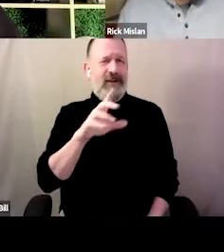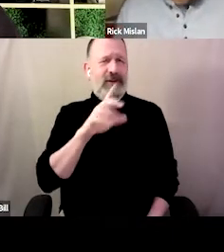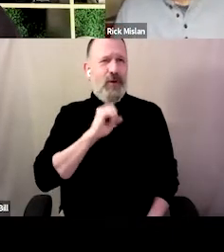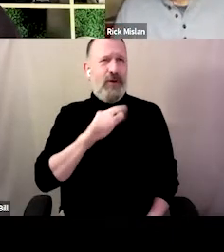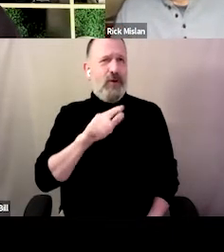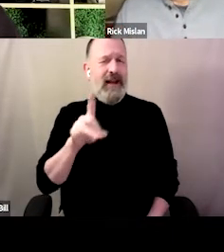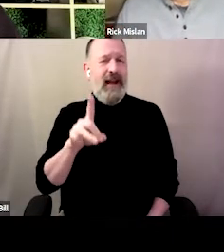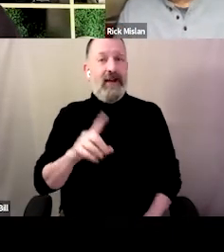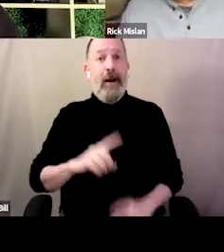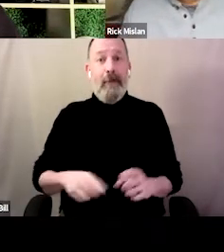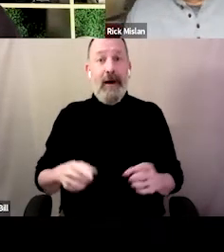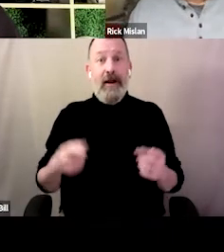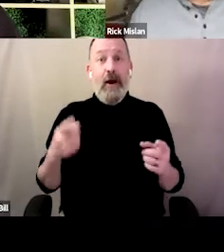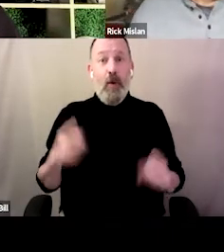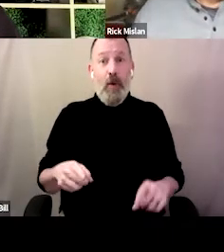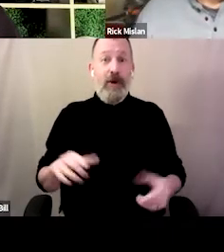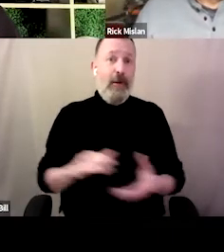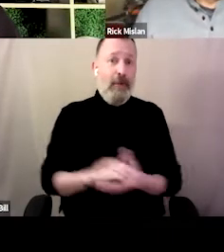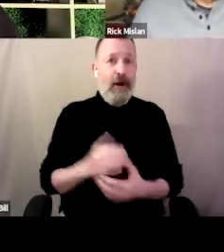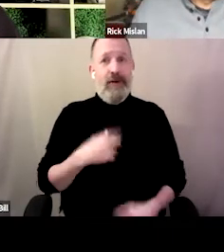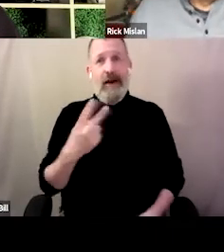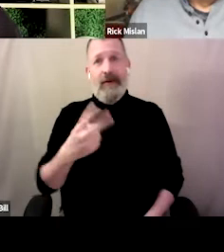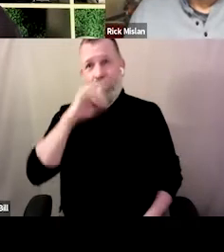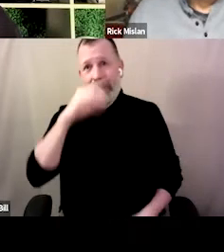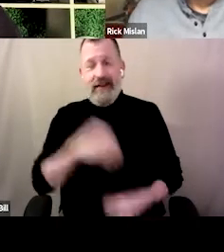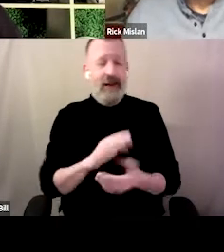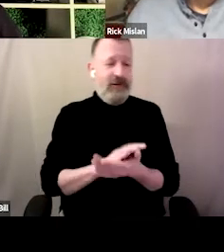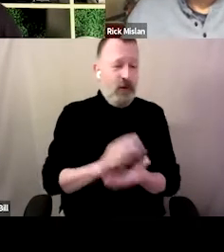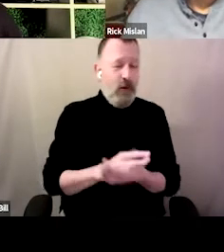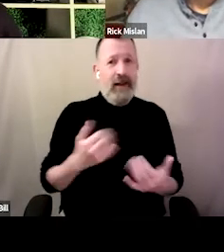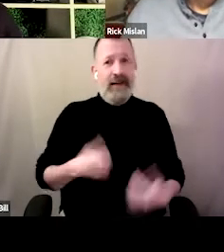when you got two kids in school and you know you're 40 or 50 something right